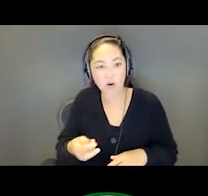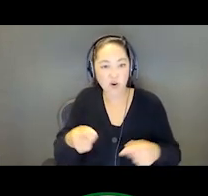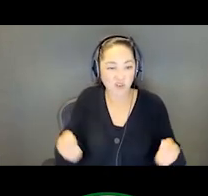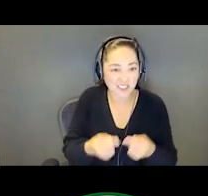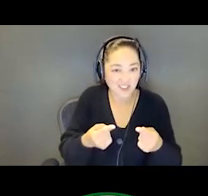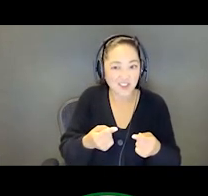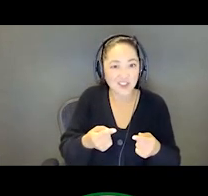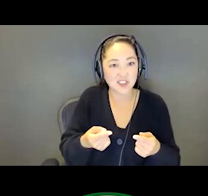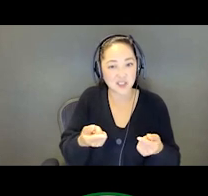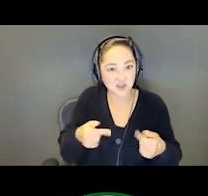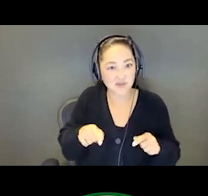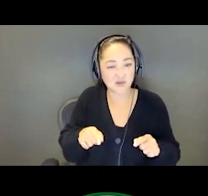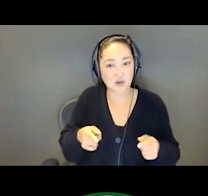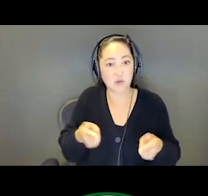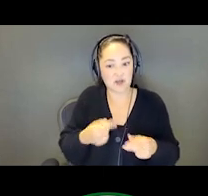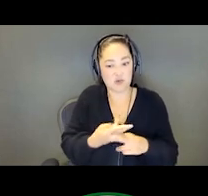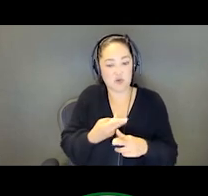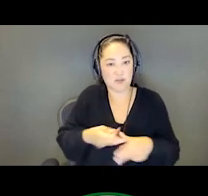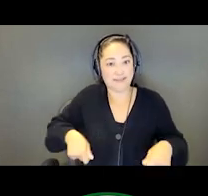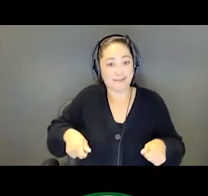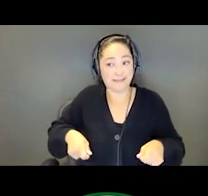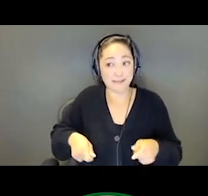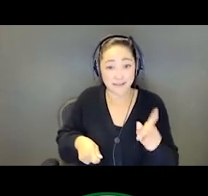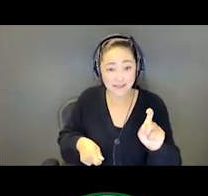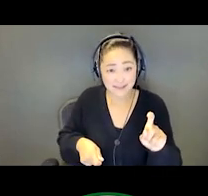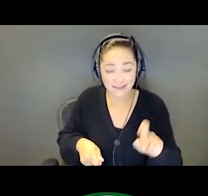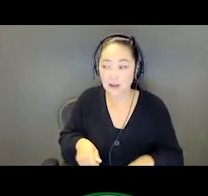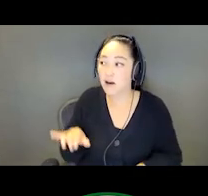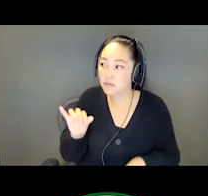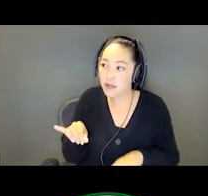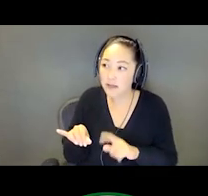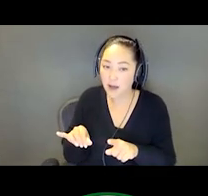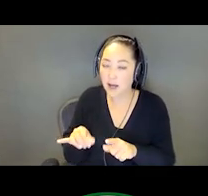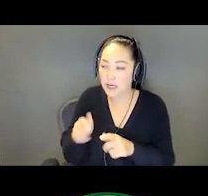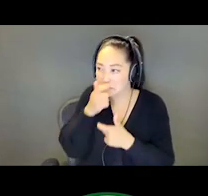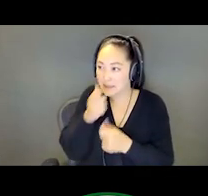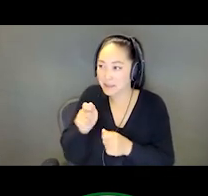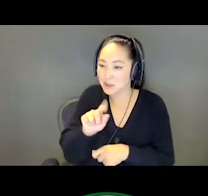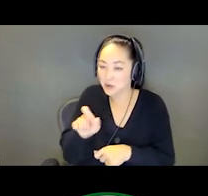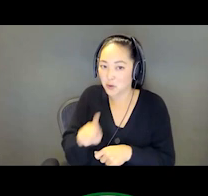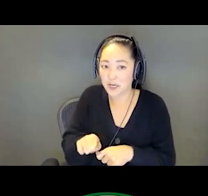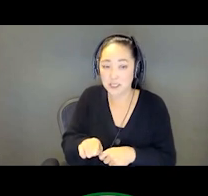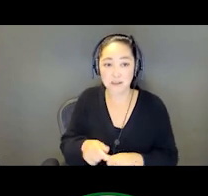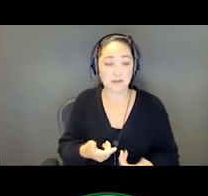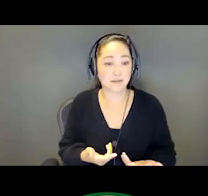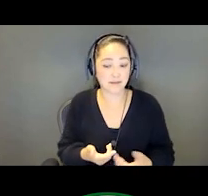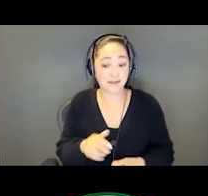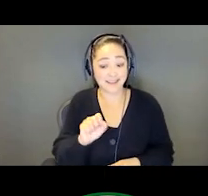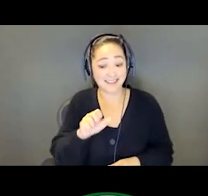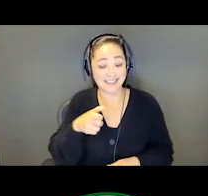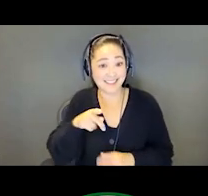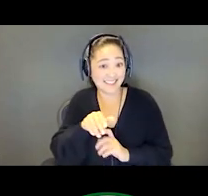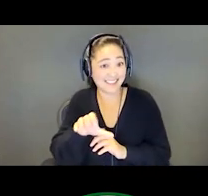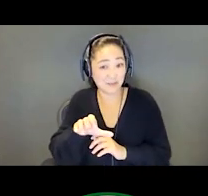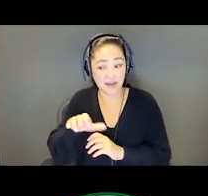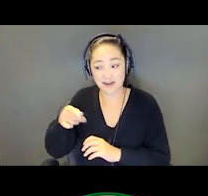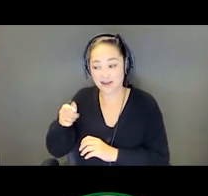It's a very interesting question. As far as SIPAC, and I'm more aware of, the inclusion